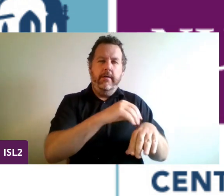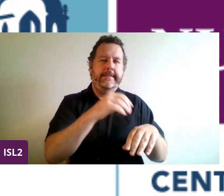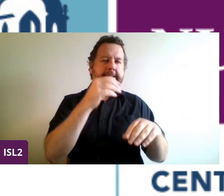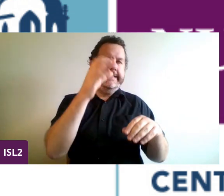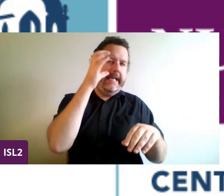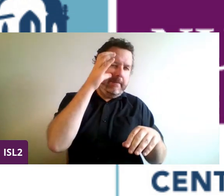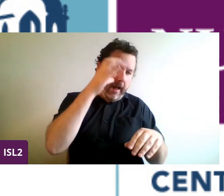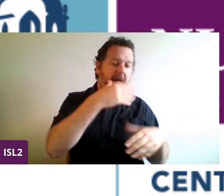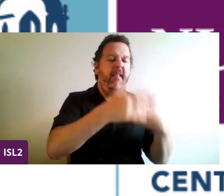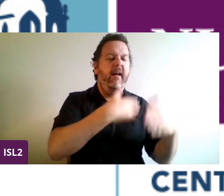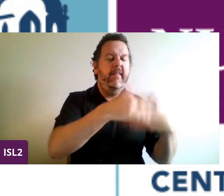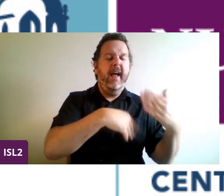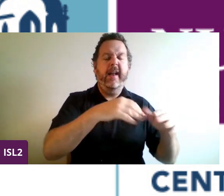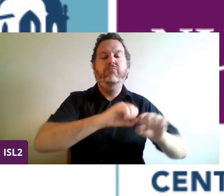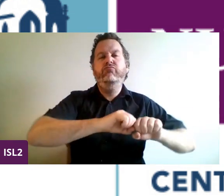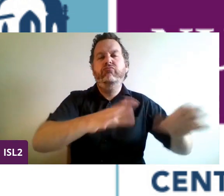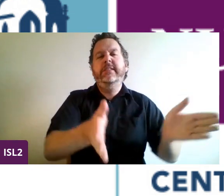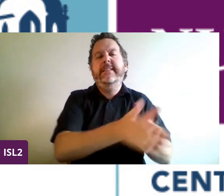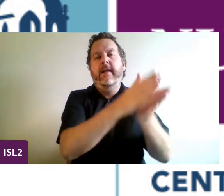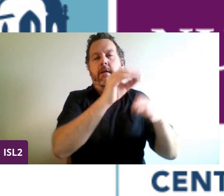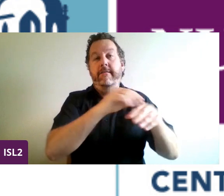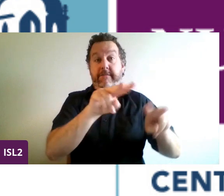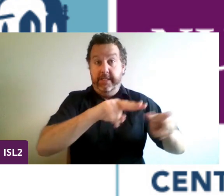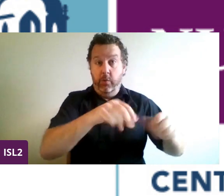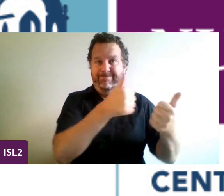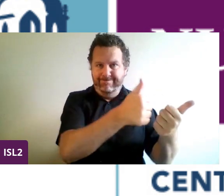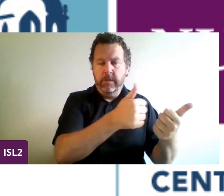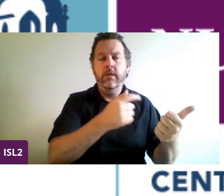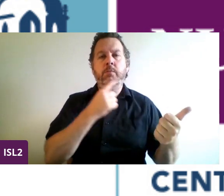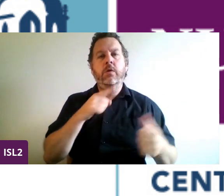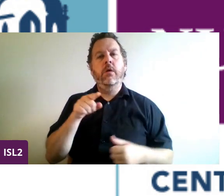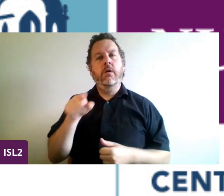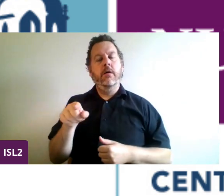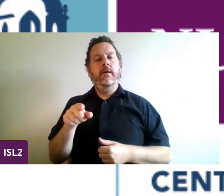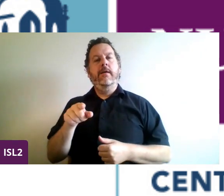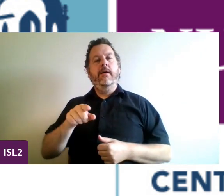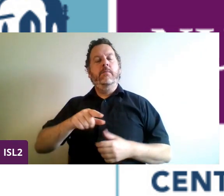They connected with America's top model winner and